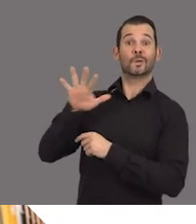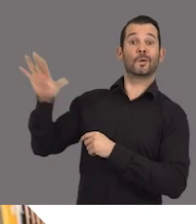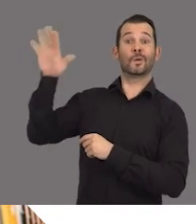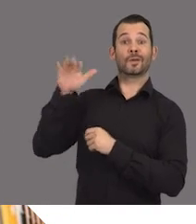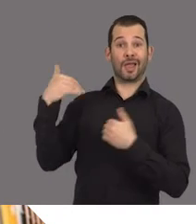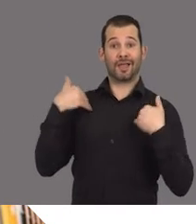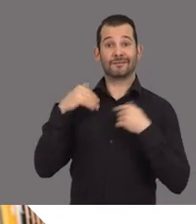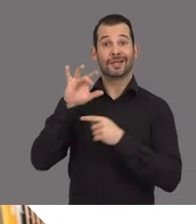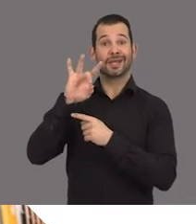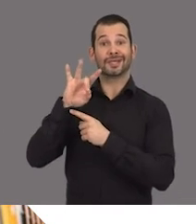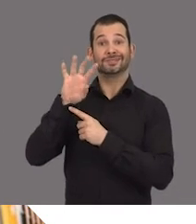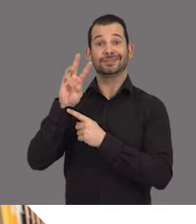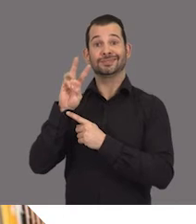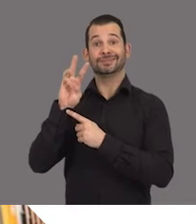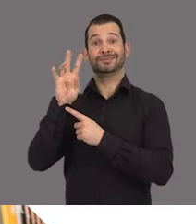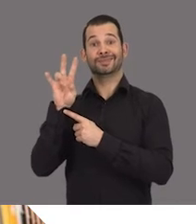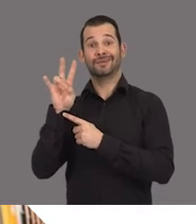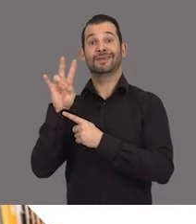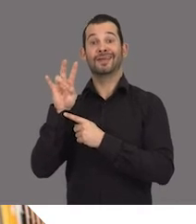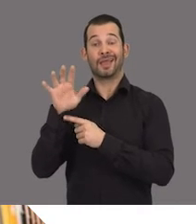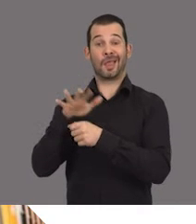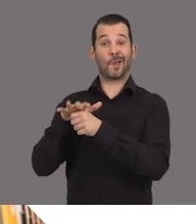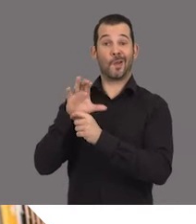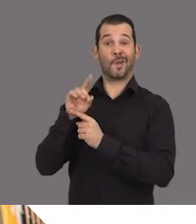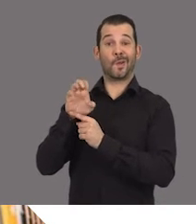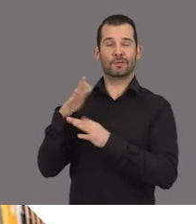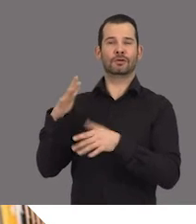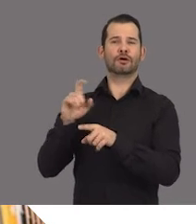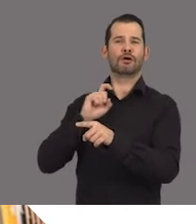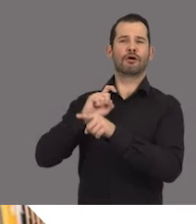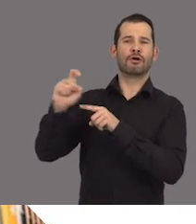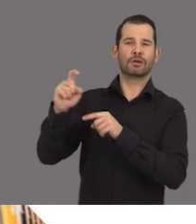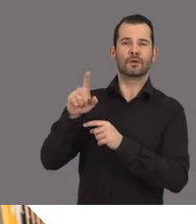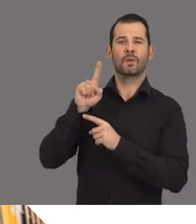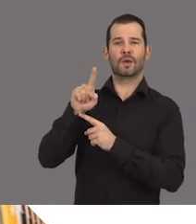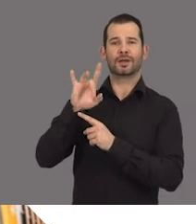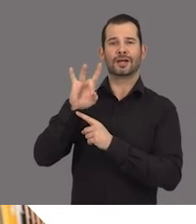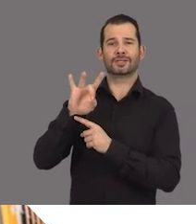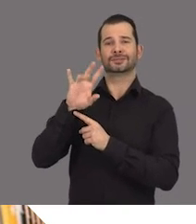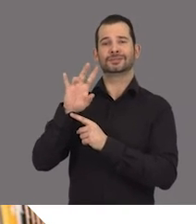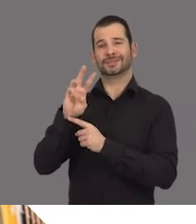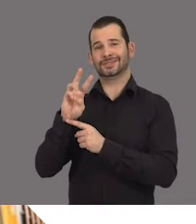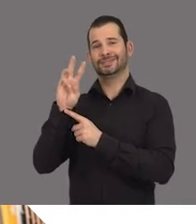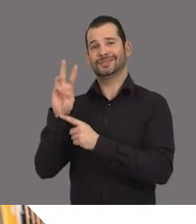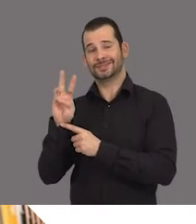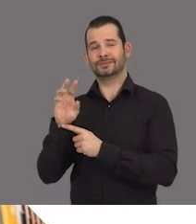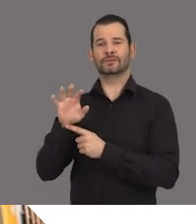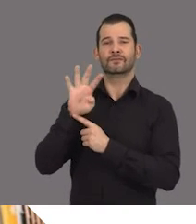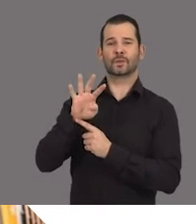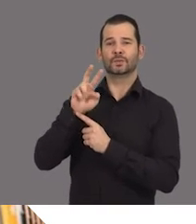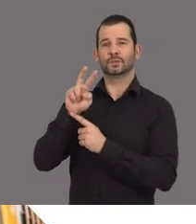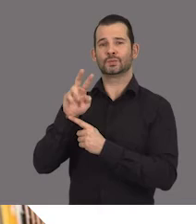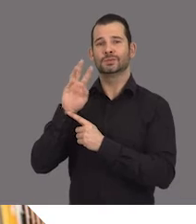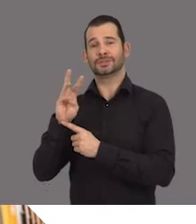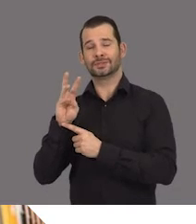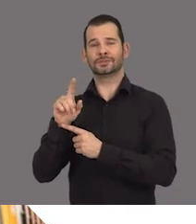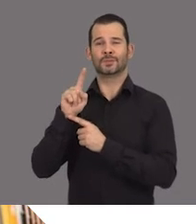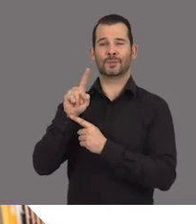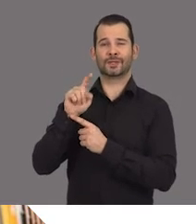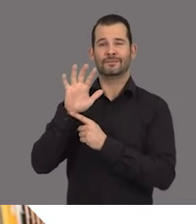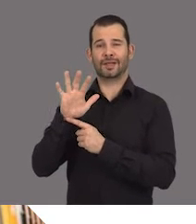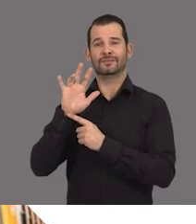code, please call 1-866-426-1527.